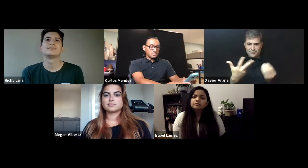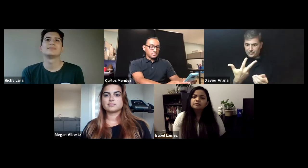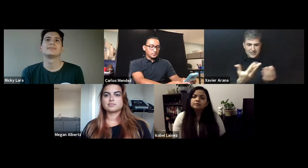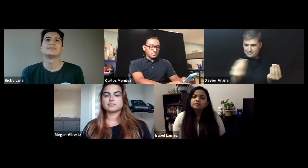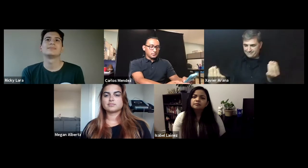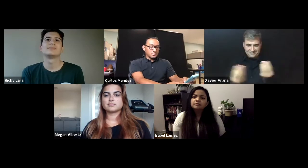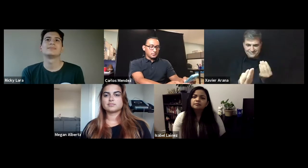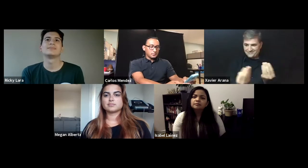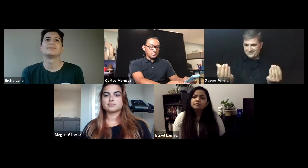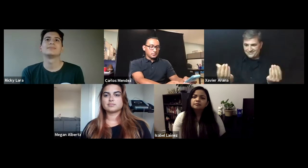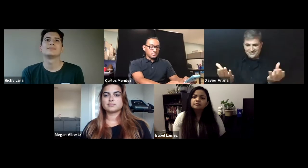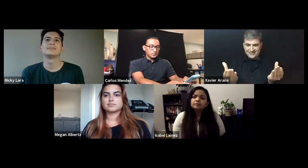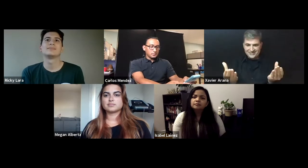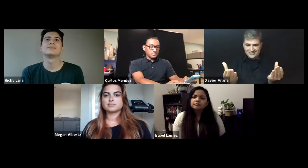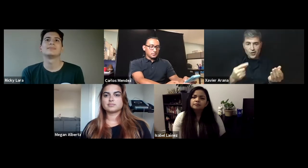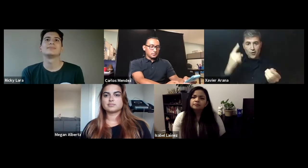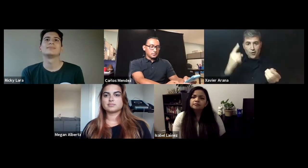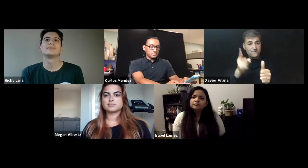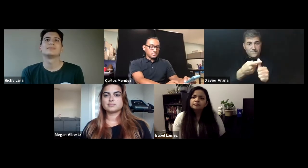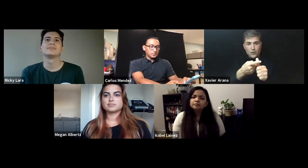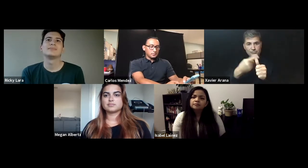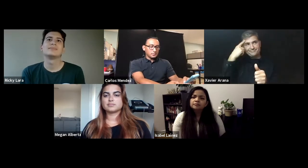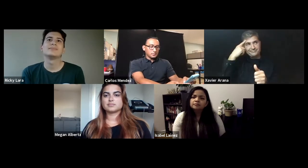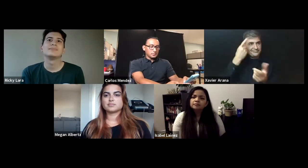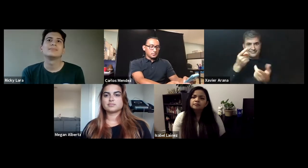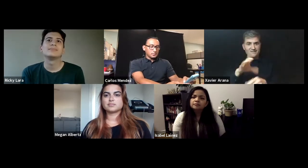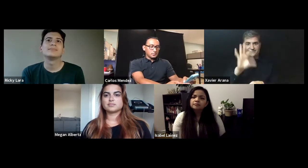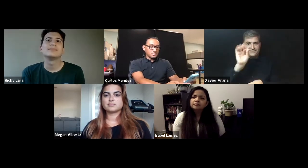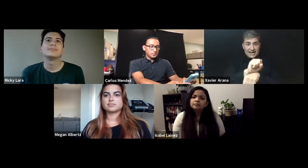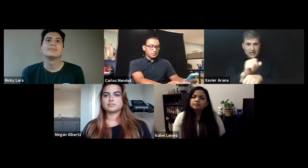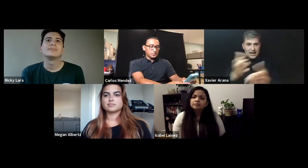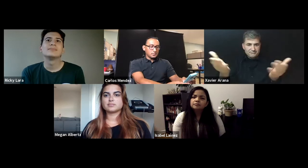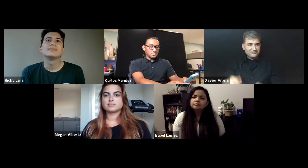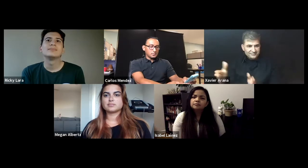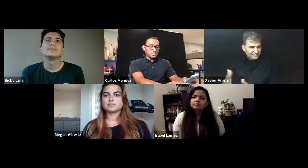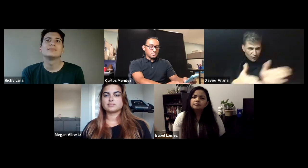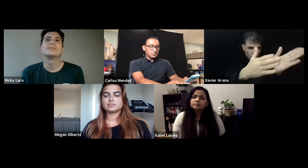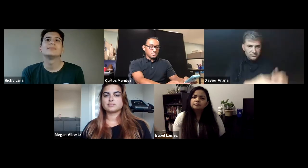and my identity, which, you know, three of them-- English, Spanish, and ASL--